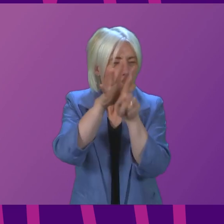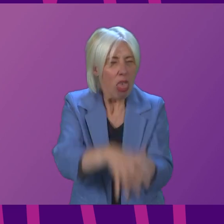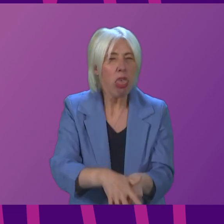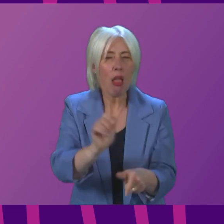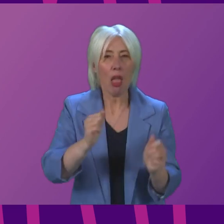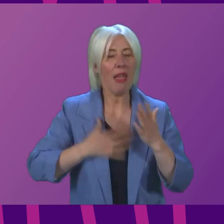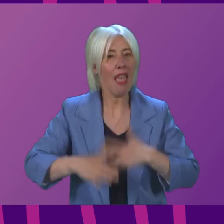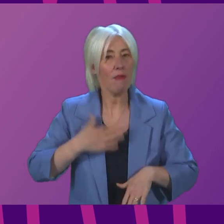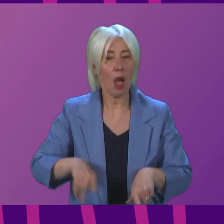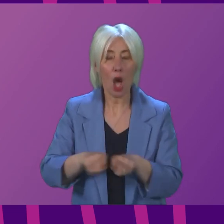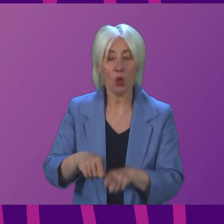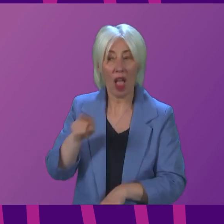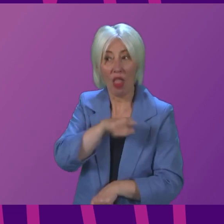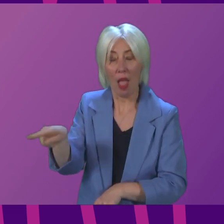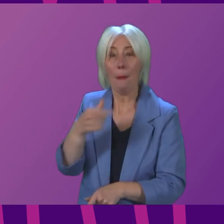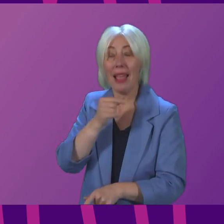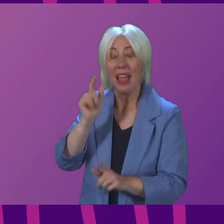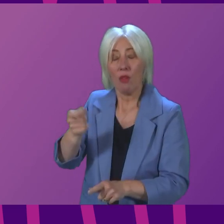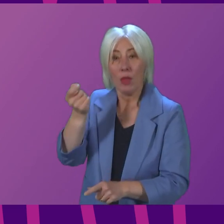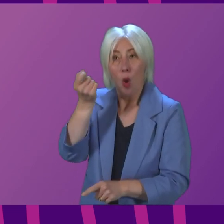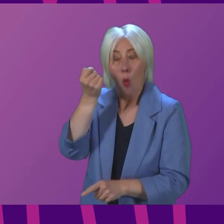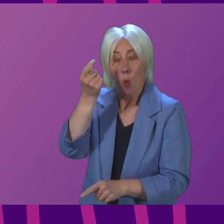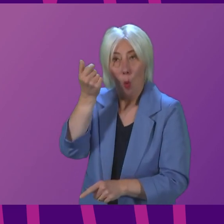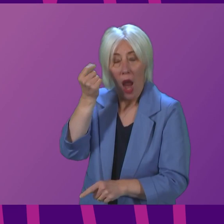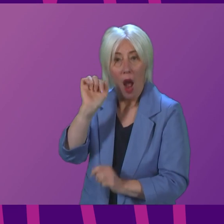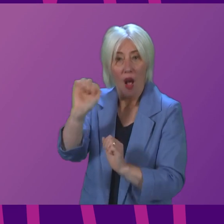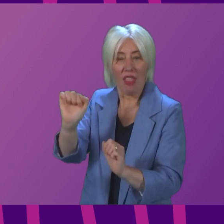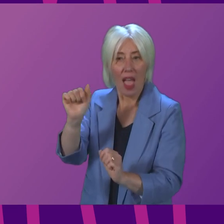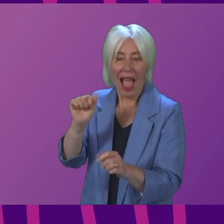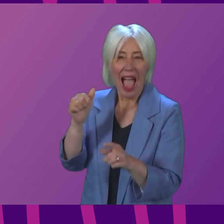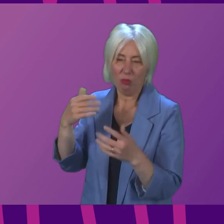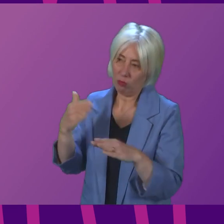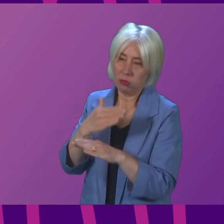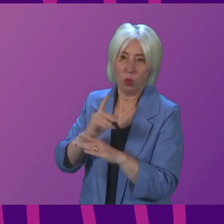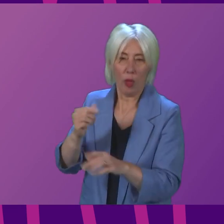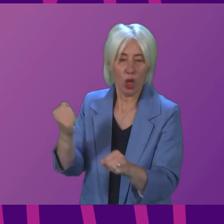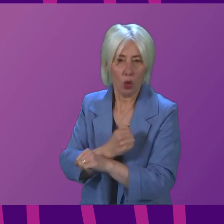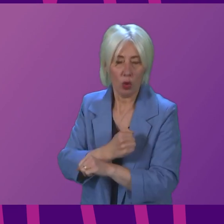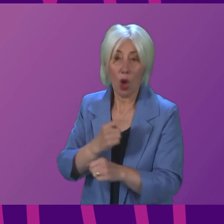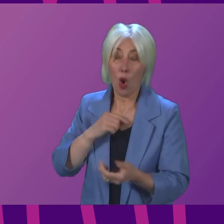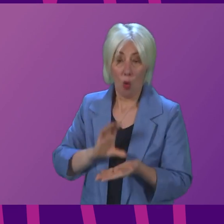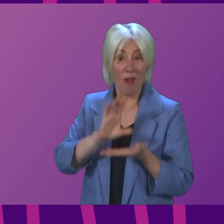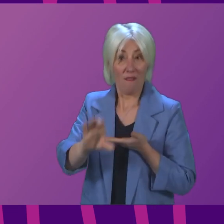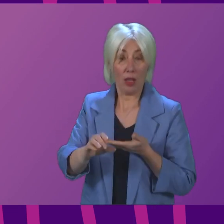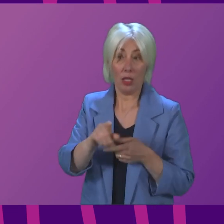more aware of their actions and words and of the impact of them. The Scottish Government funds projects to support and equip women to stand for elected